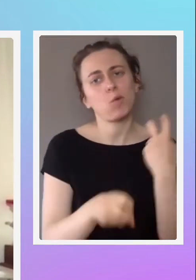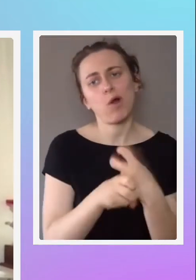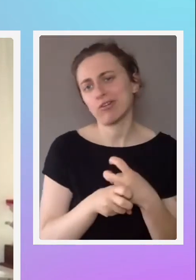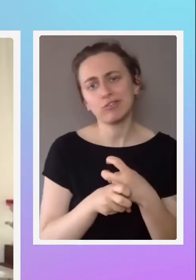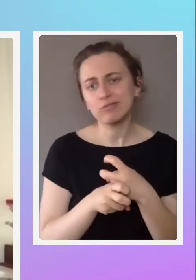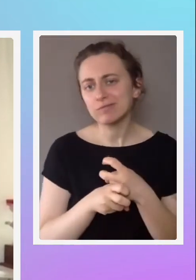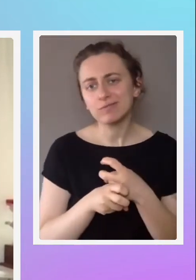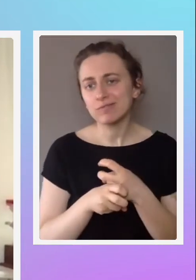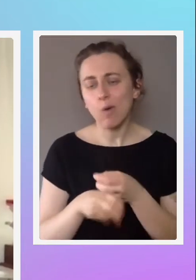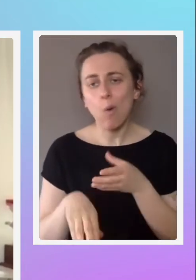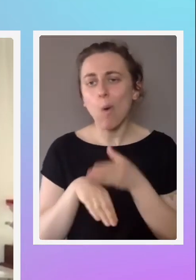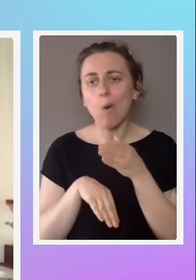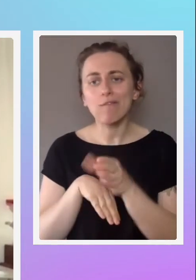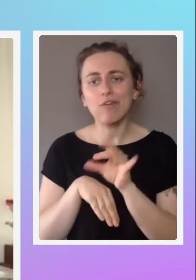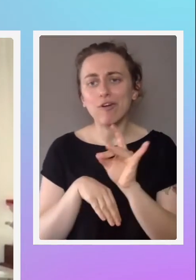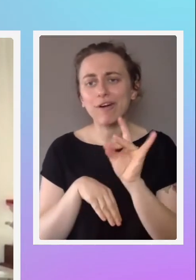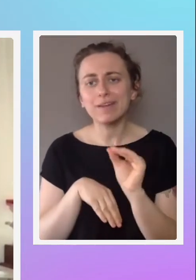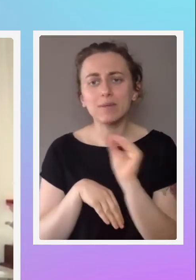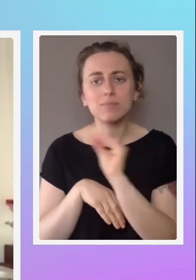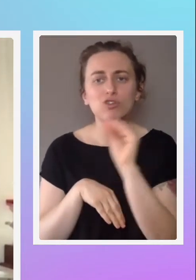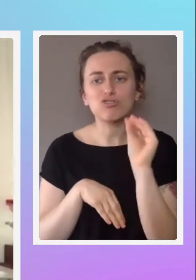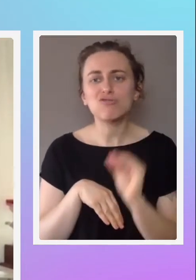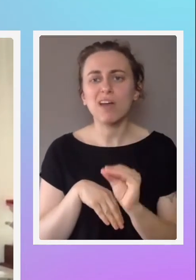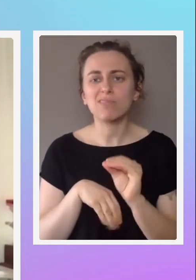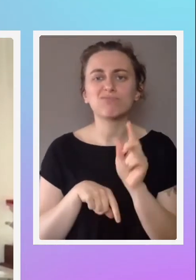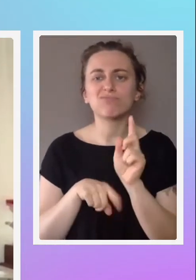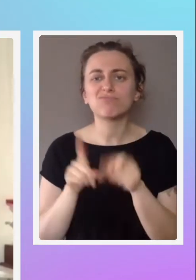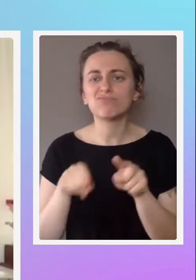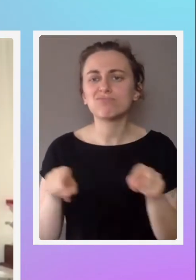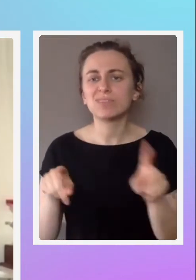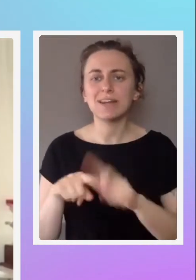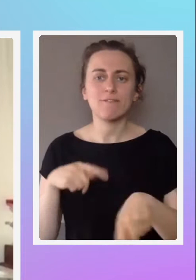of the various conditions that one is trying to accommodate.